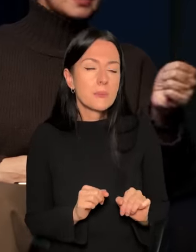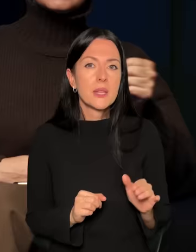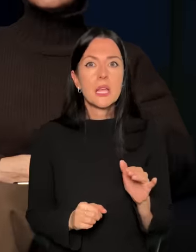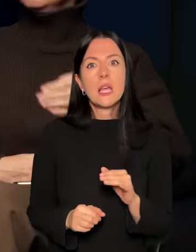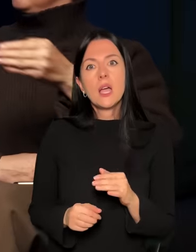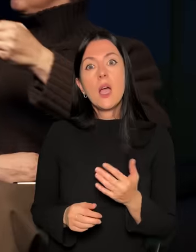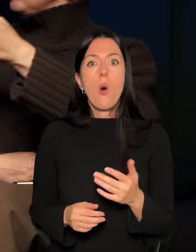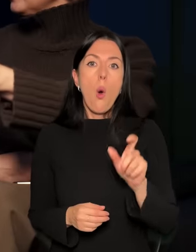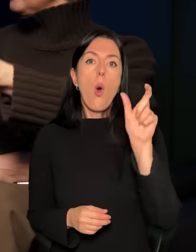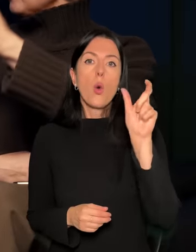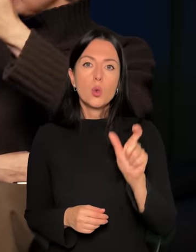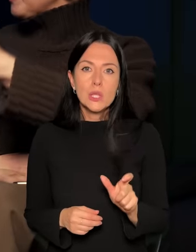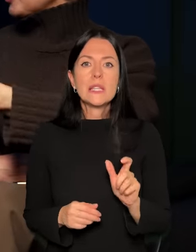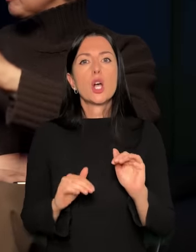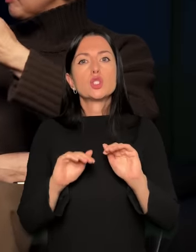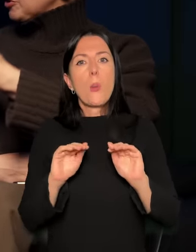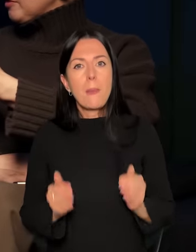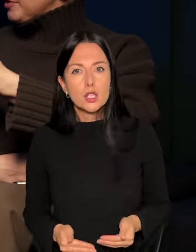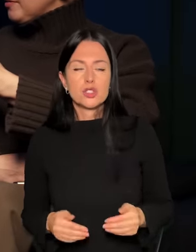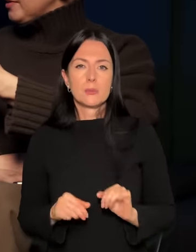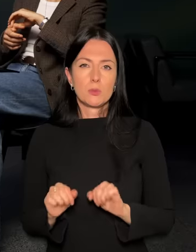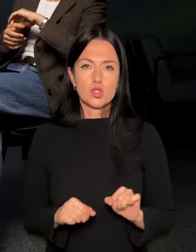And these are people with limited abilities.